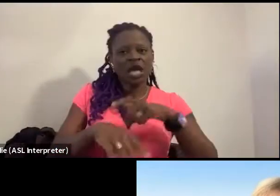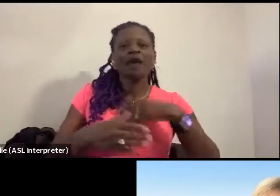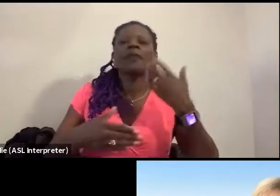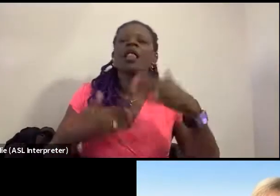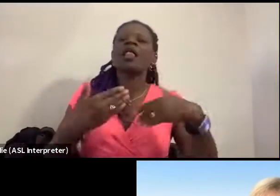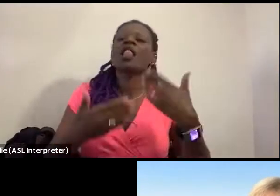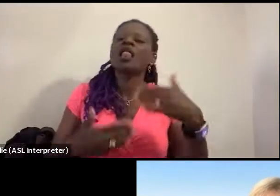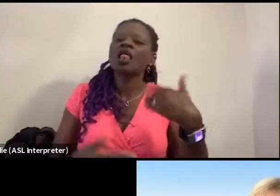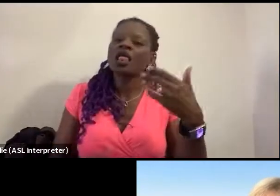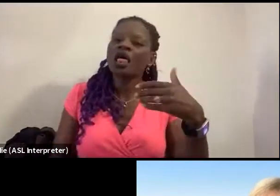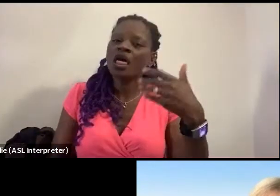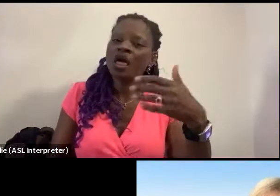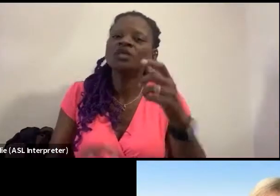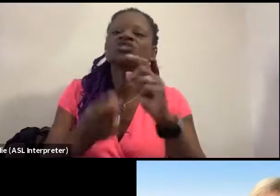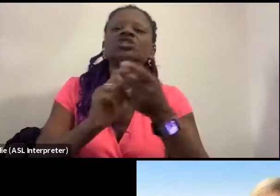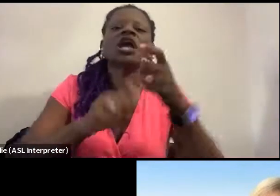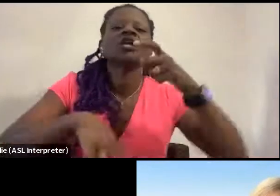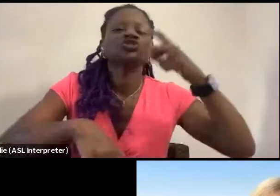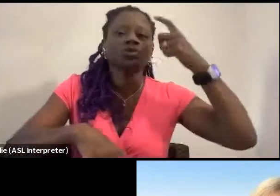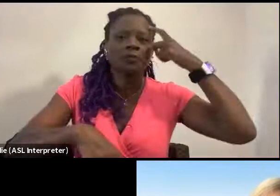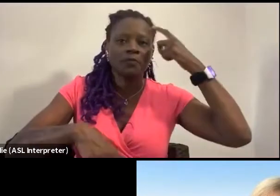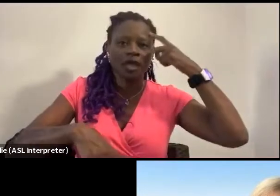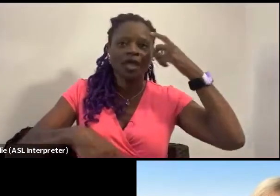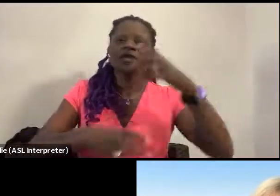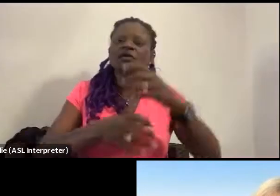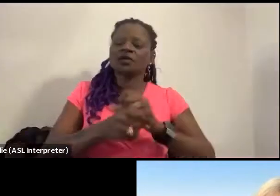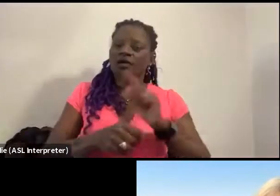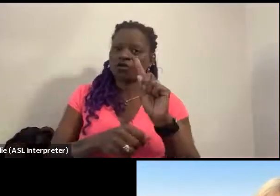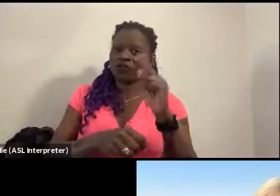colleague, Supervisor Susan Gorin, who will talk more about the recent Bay Area